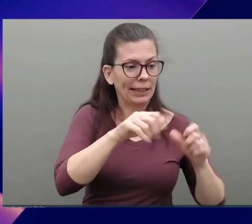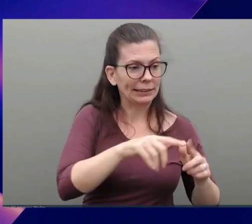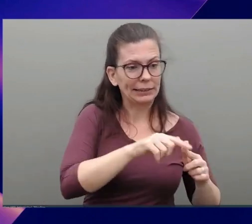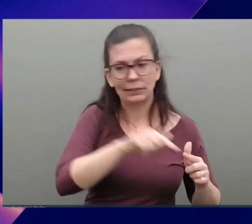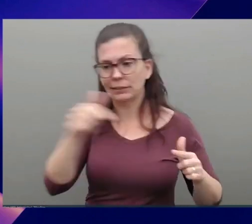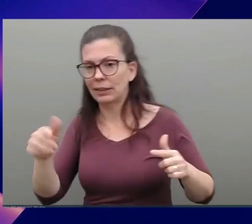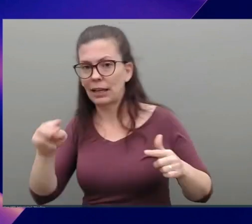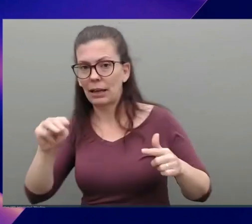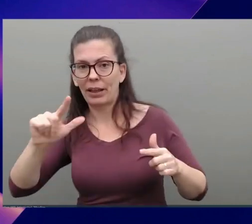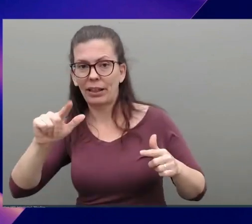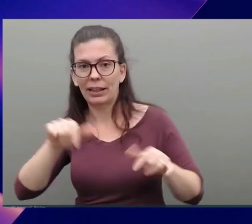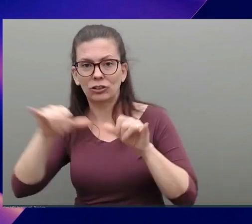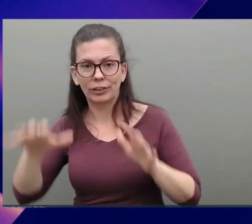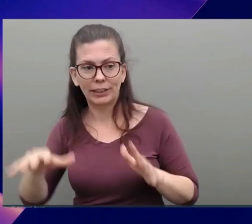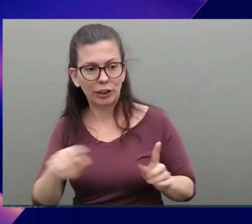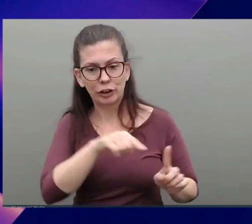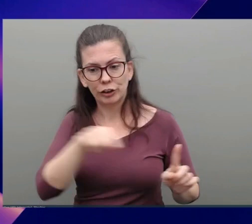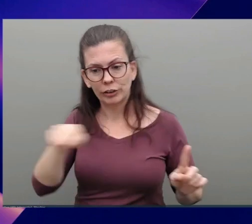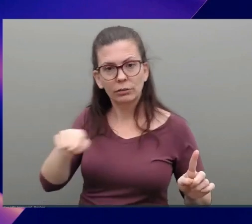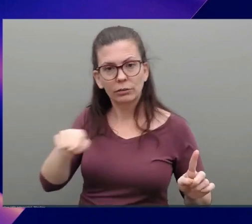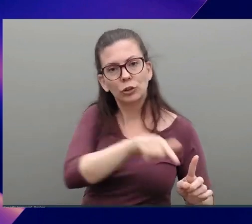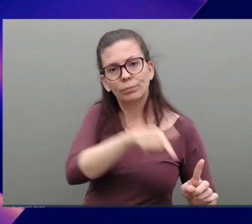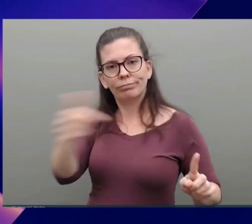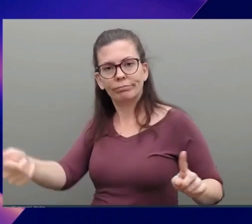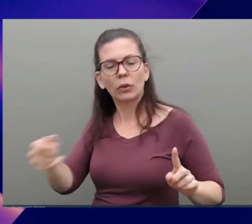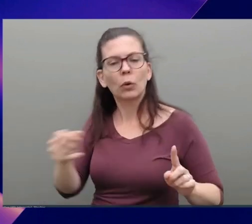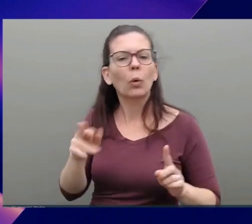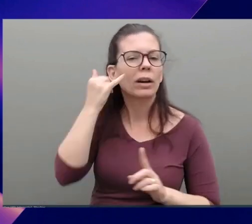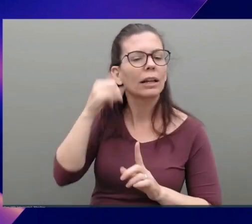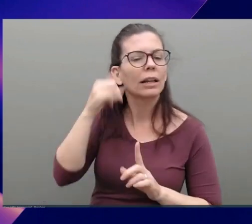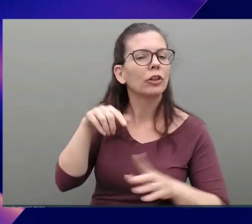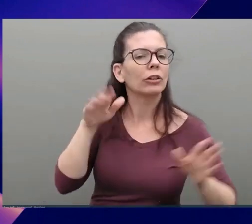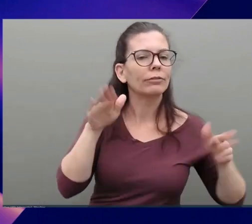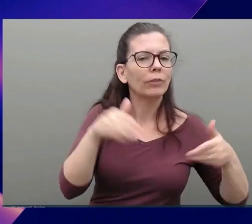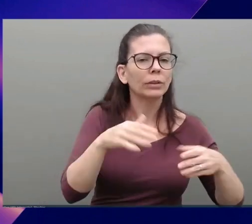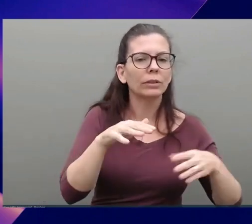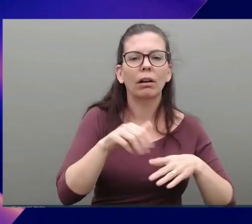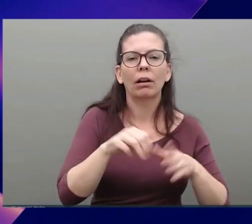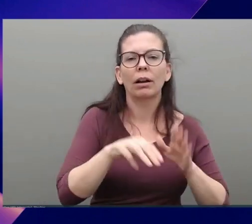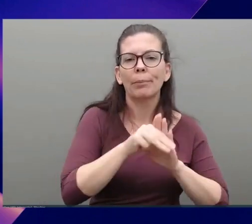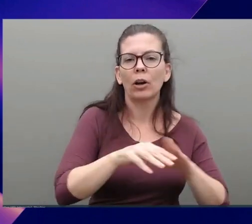or people that are focused on model training and people that are focused on model deployment.